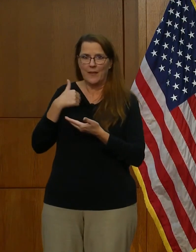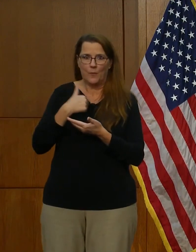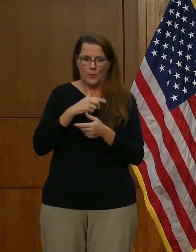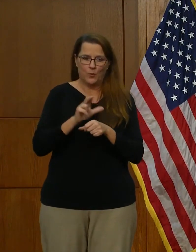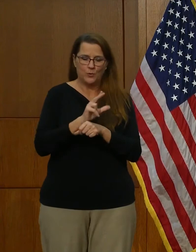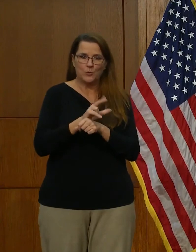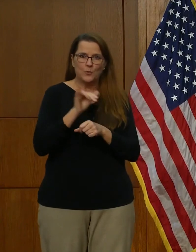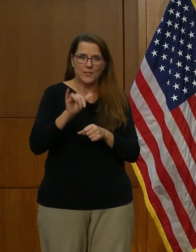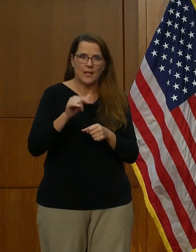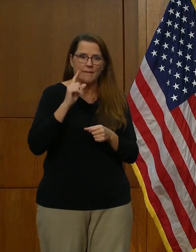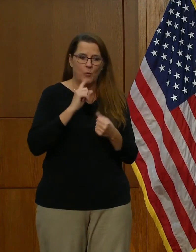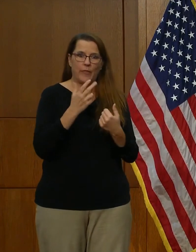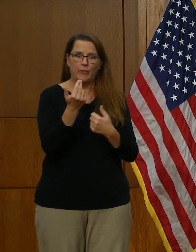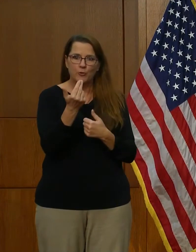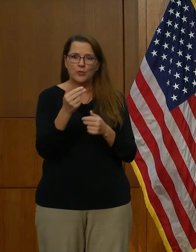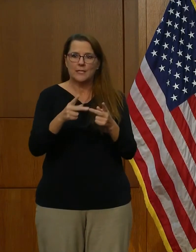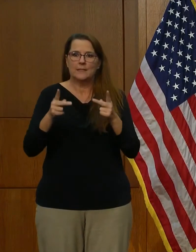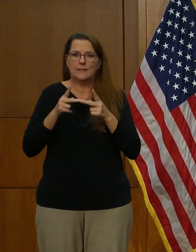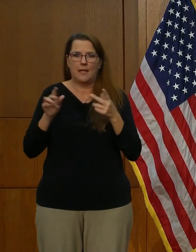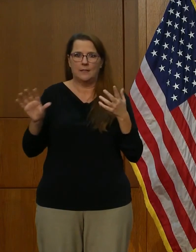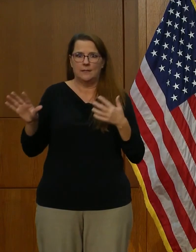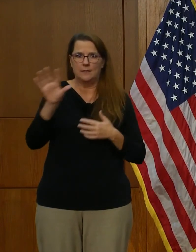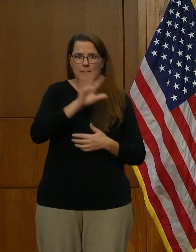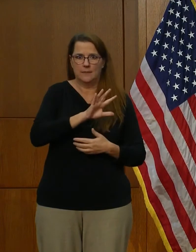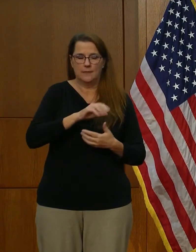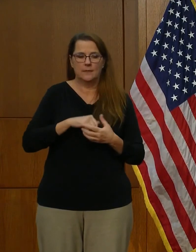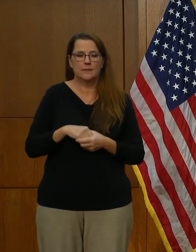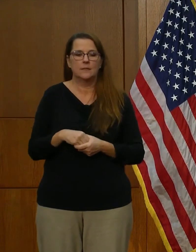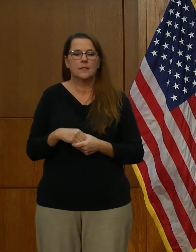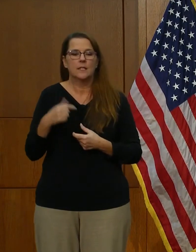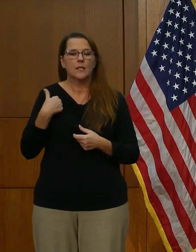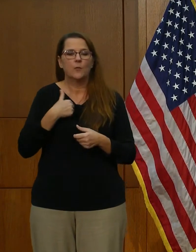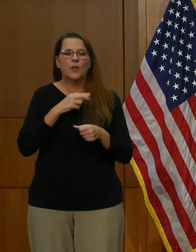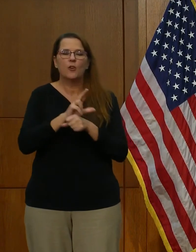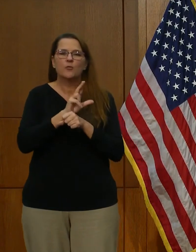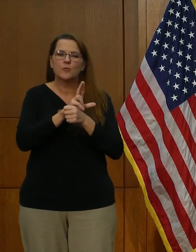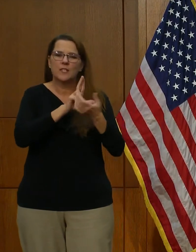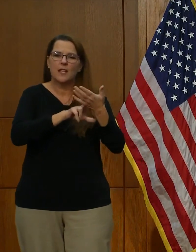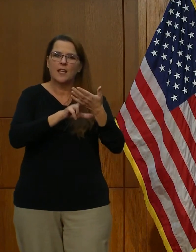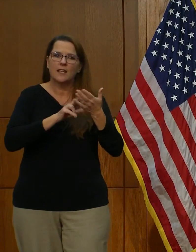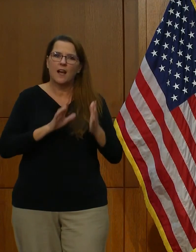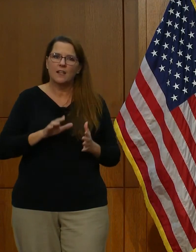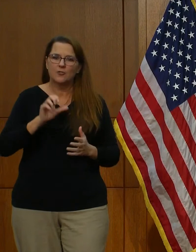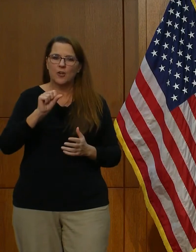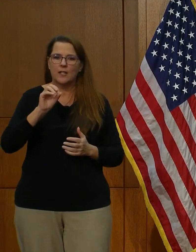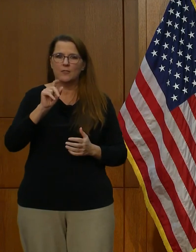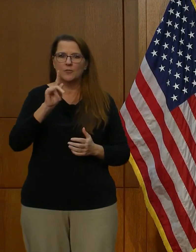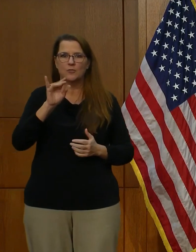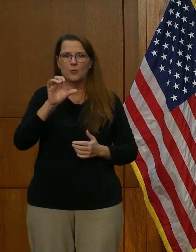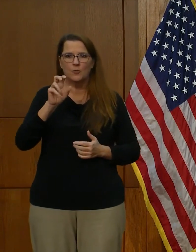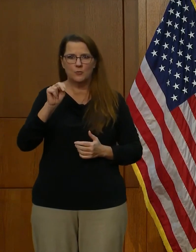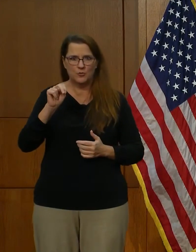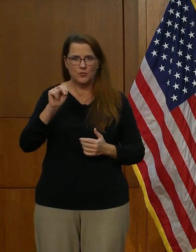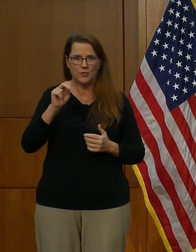FEMA FUNDING THAT WE RECEIVED ON WE'RE GONNA LEVERAGE THAT FOR 13 SITES WERE USING A